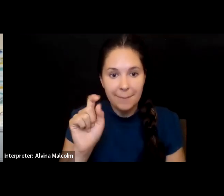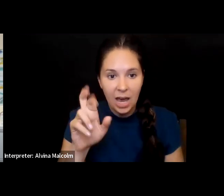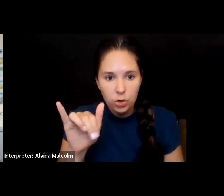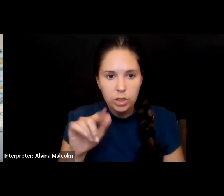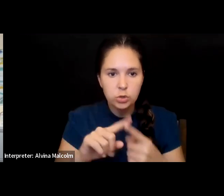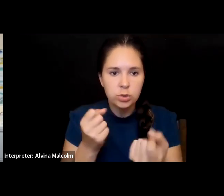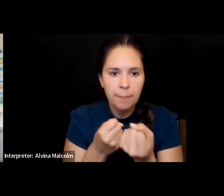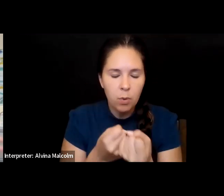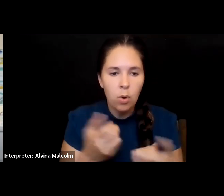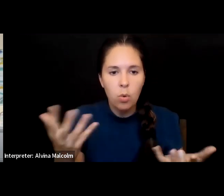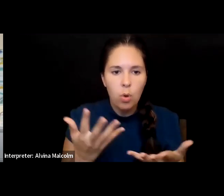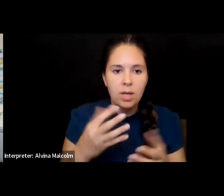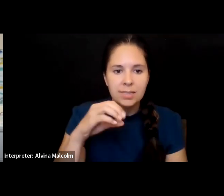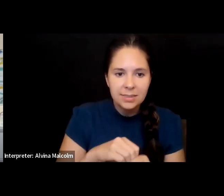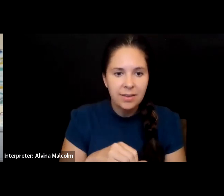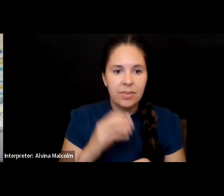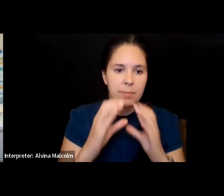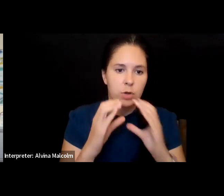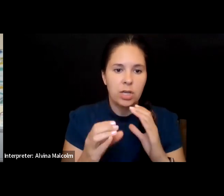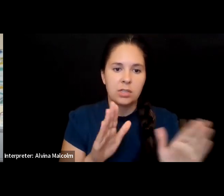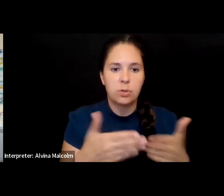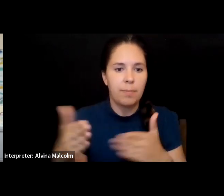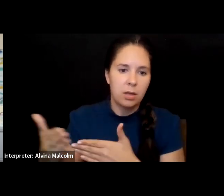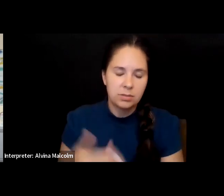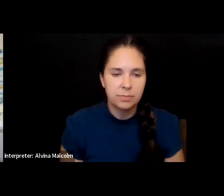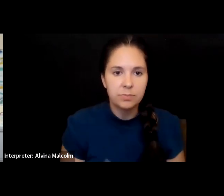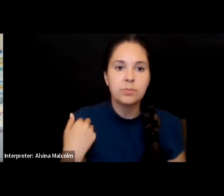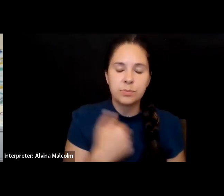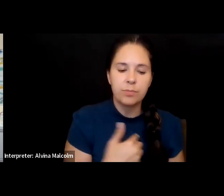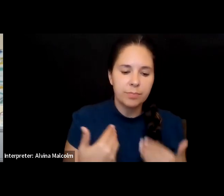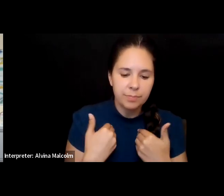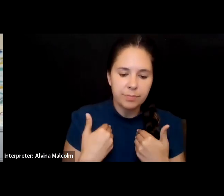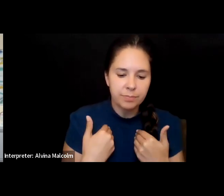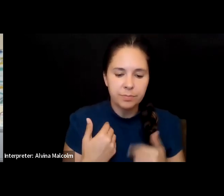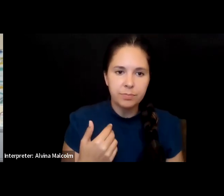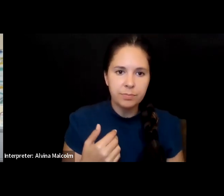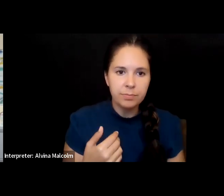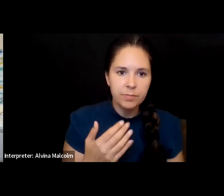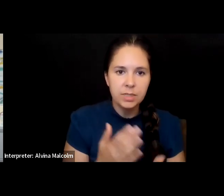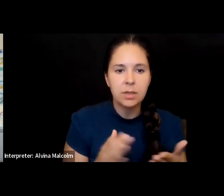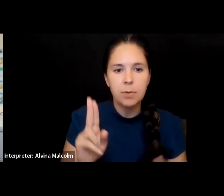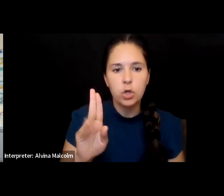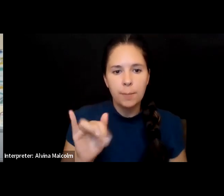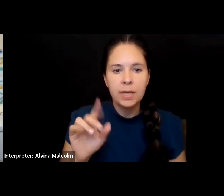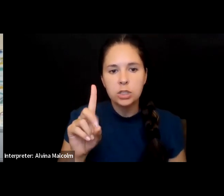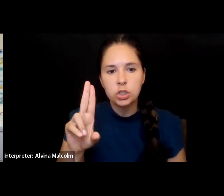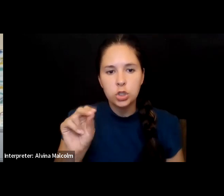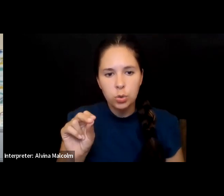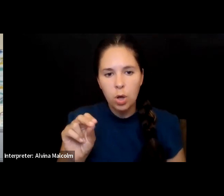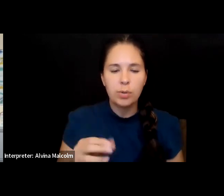storm, it allows it to be activated for two months. The satellite phones have different ways of charging so we have